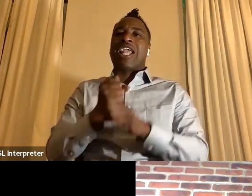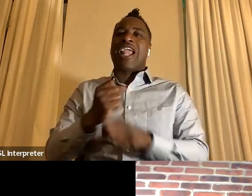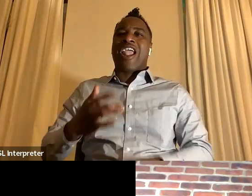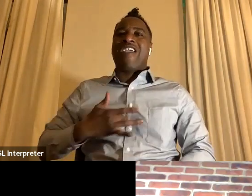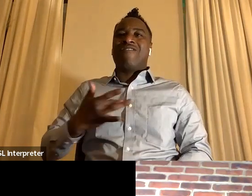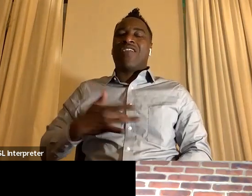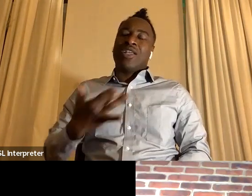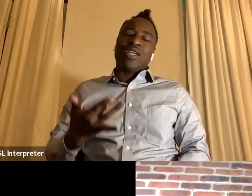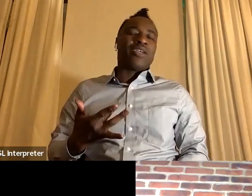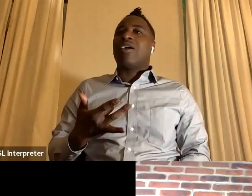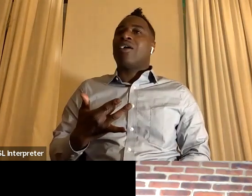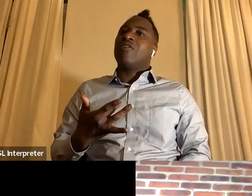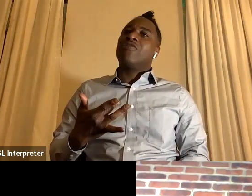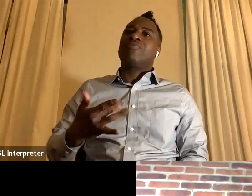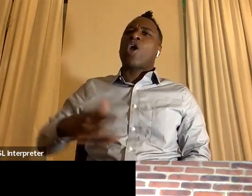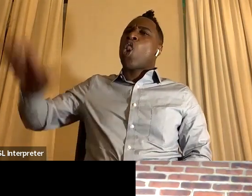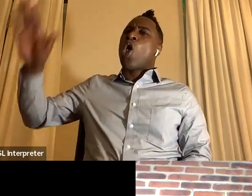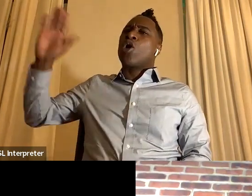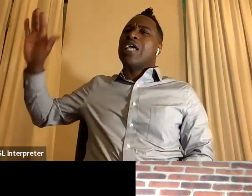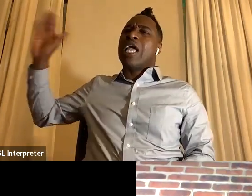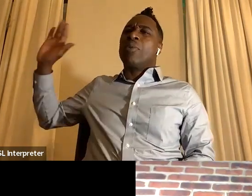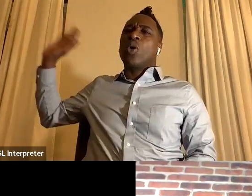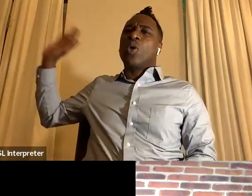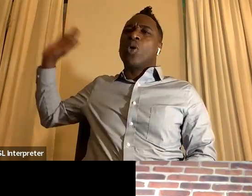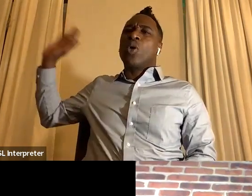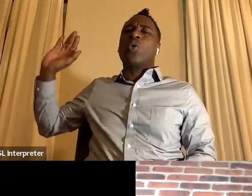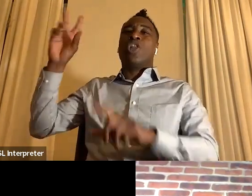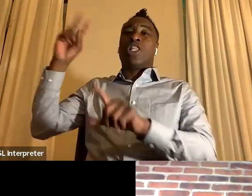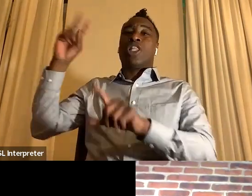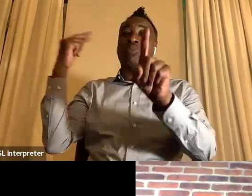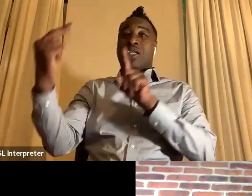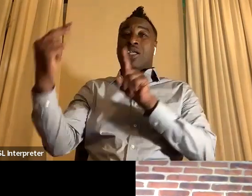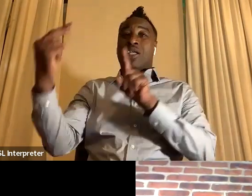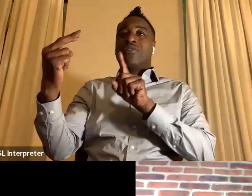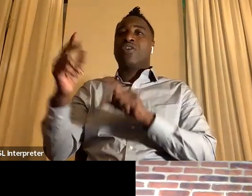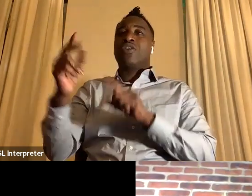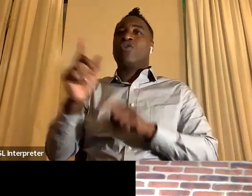Almost, because like, the perspective of me is kind of from a childlike lens